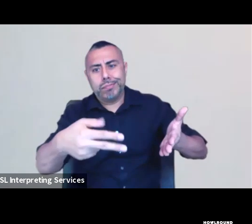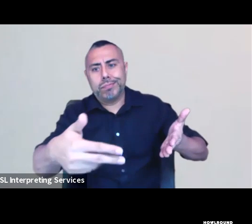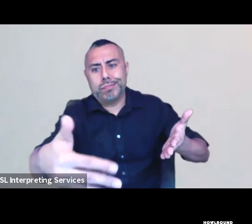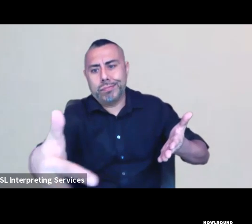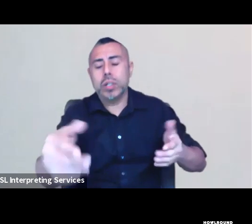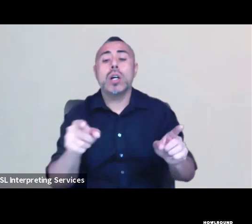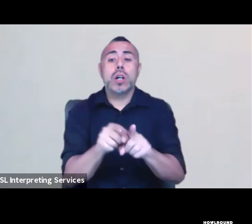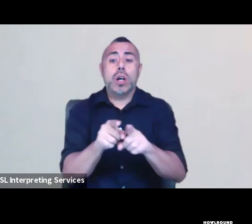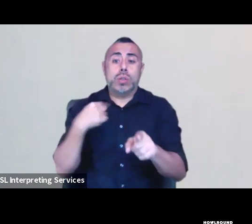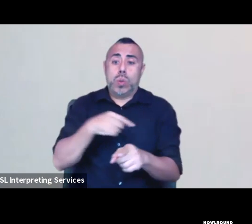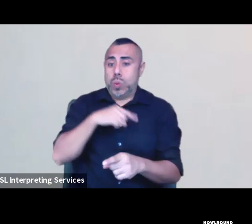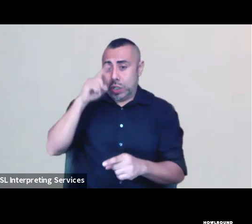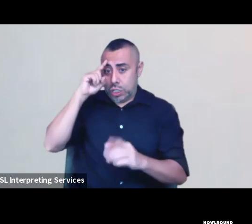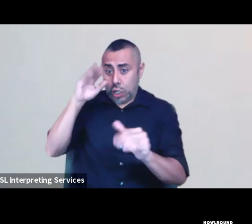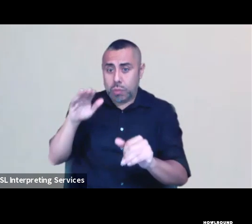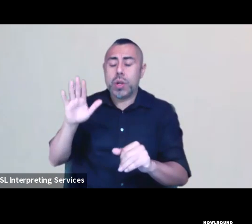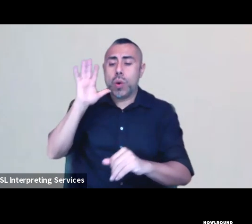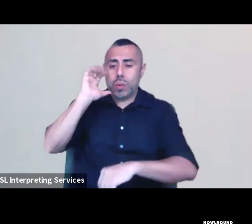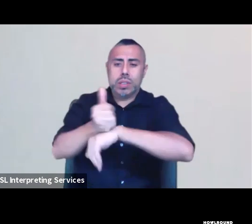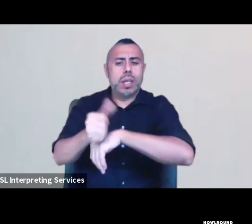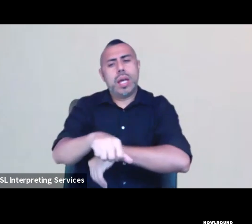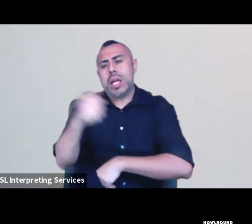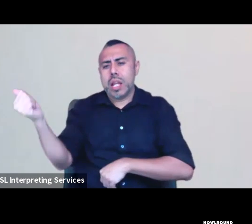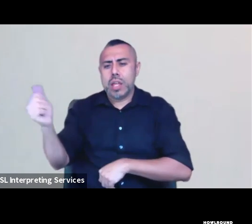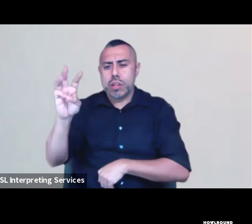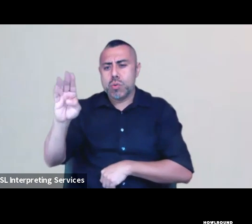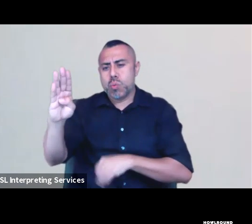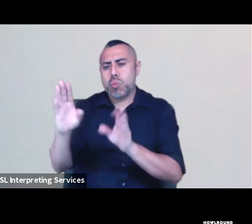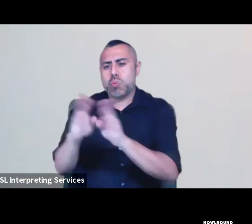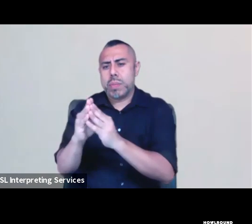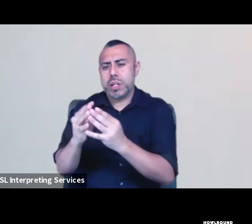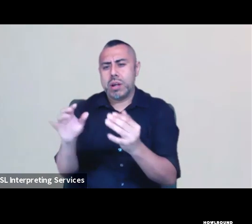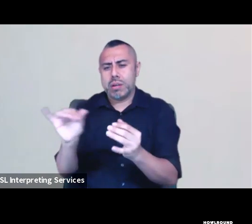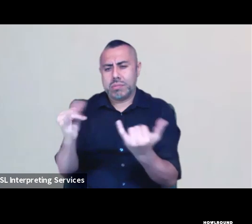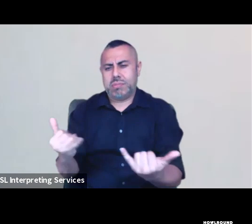another webinar on the topic in the coming days.